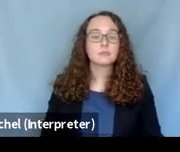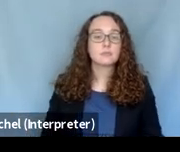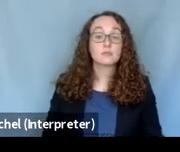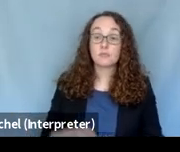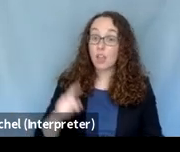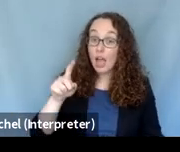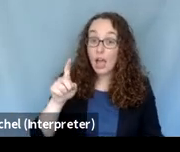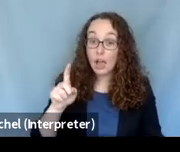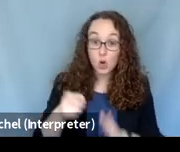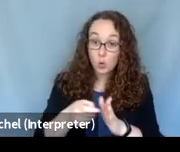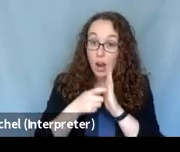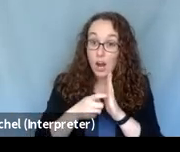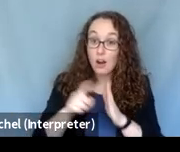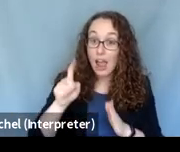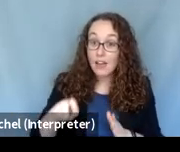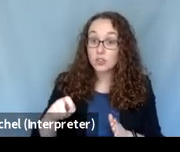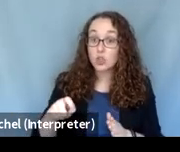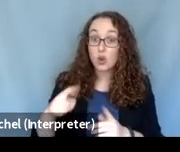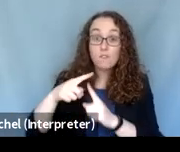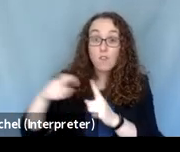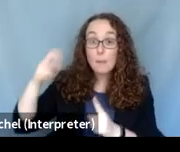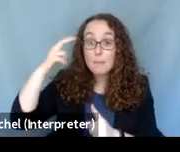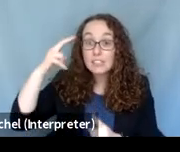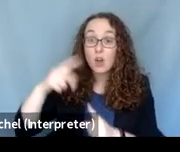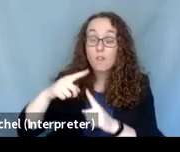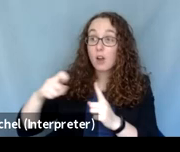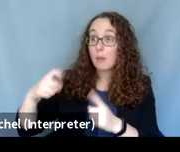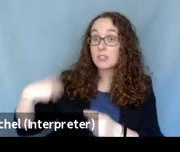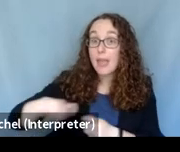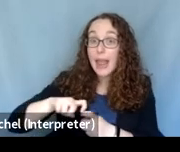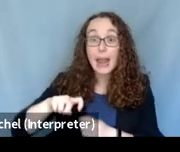part of this program, you can be any nationality, it doesn't matter, but we